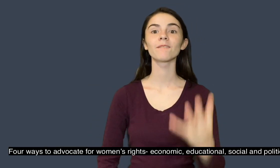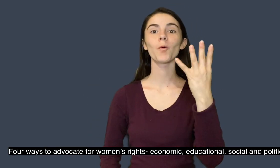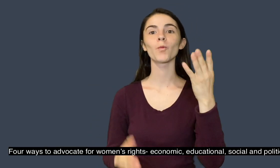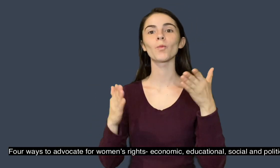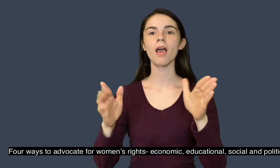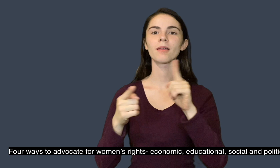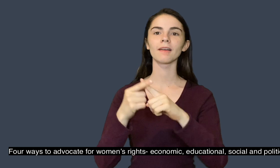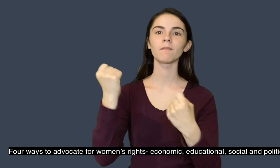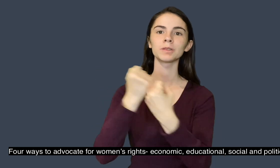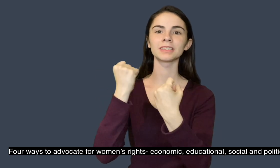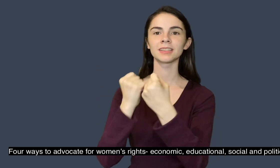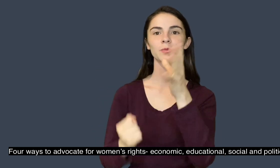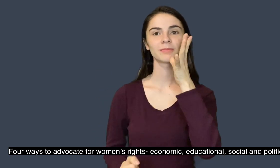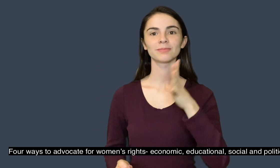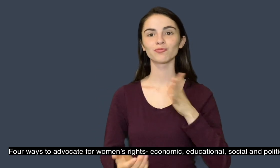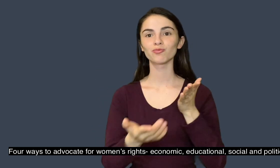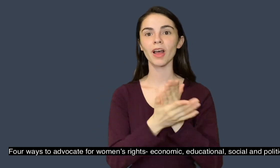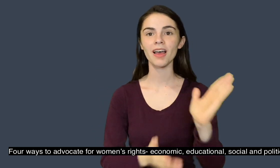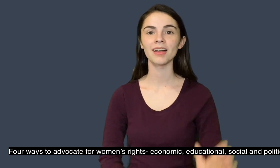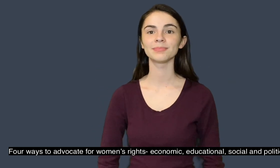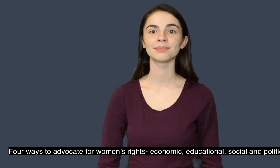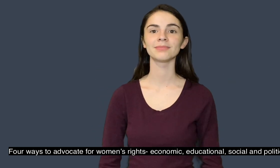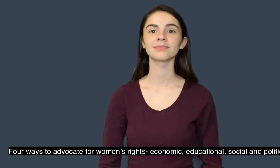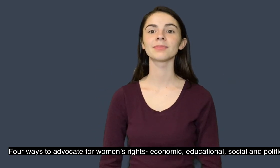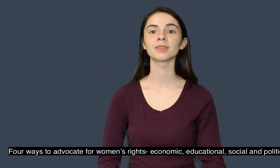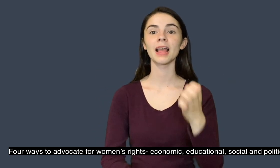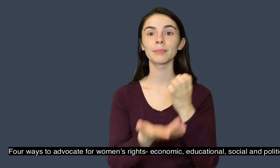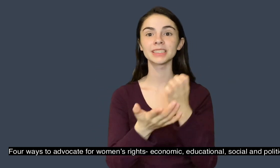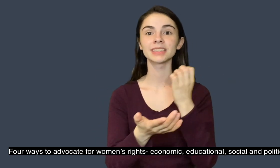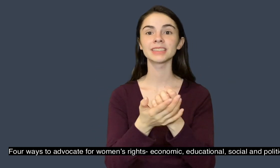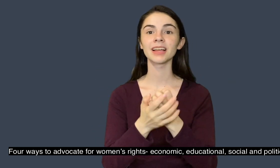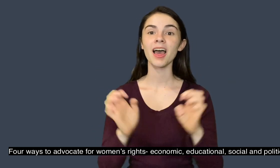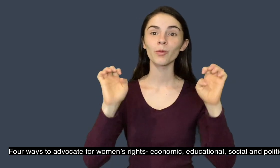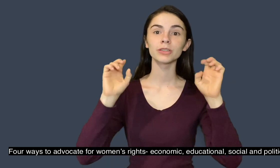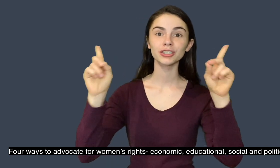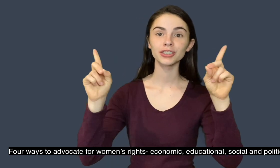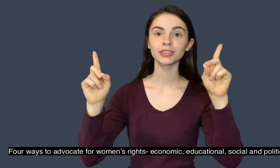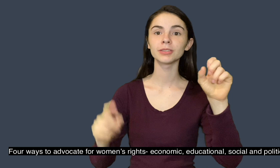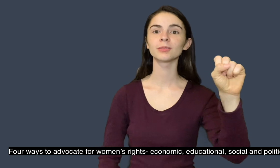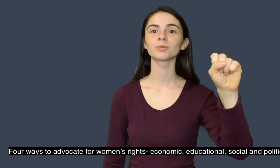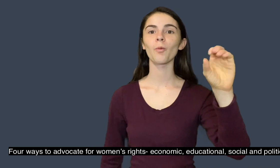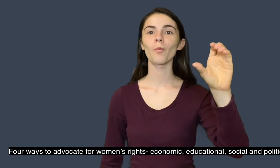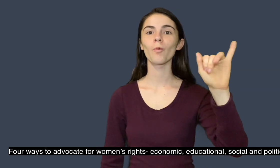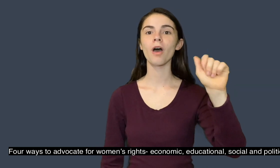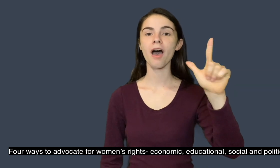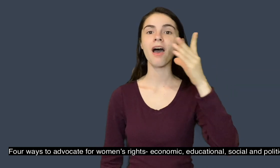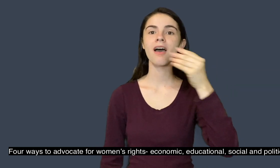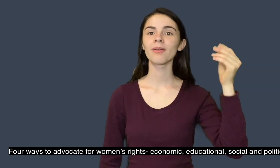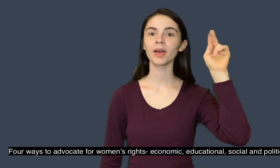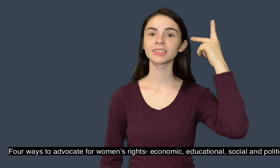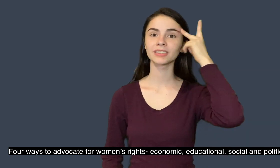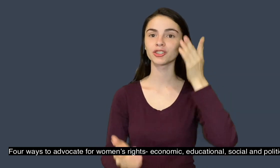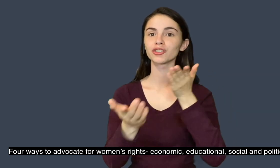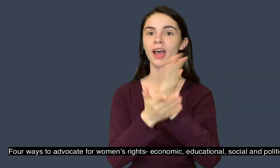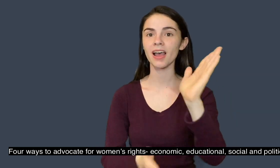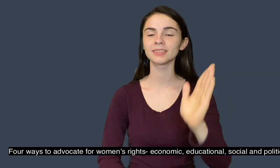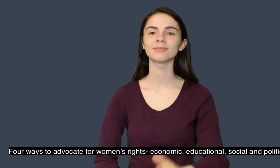Four ways to advocate for women’s rights- economic, educational, social and political rights.